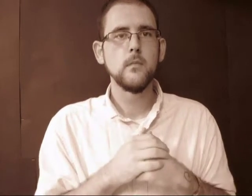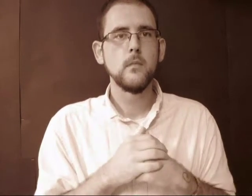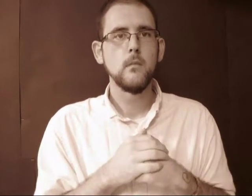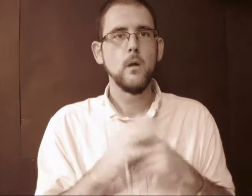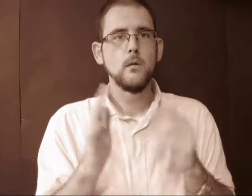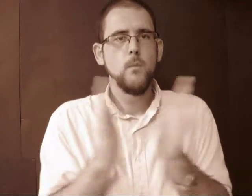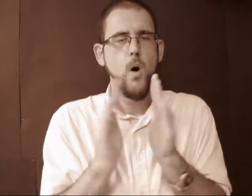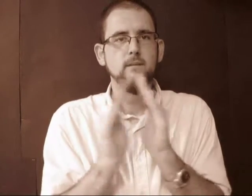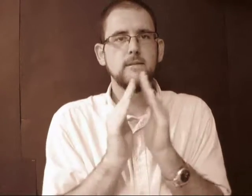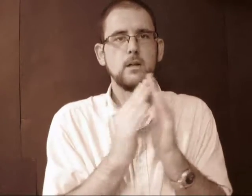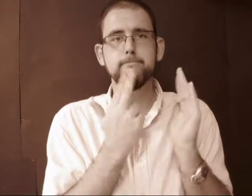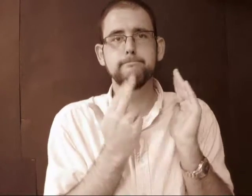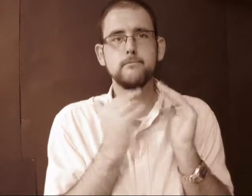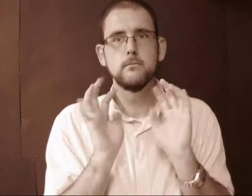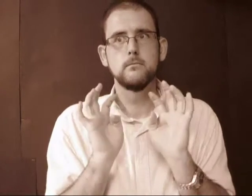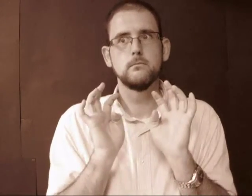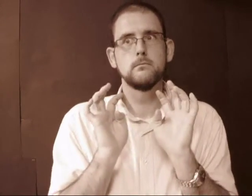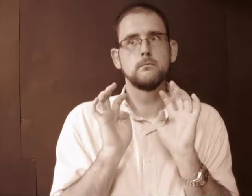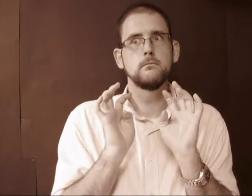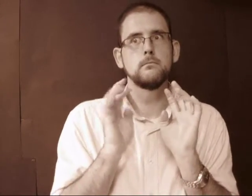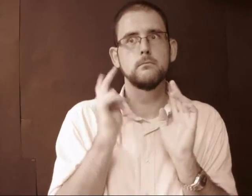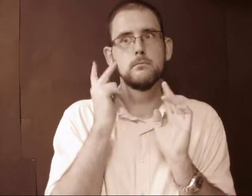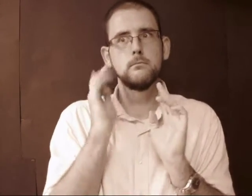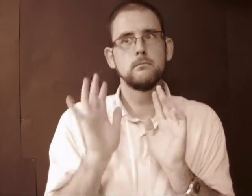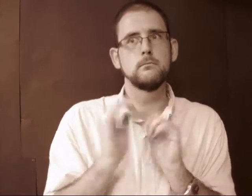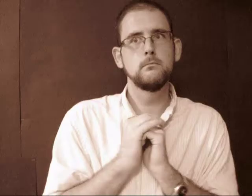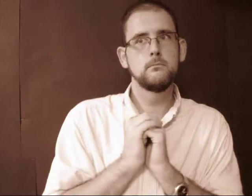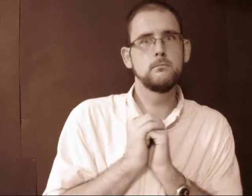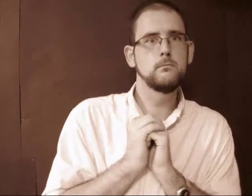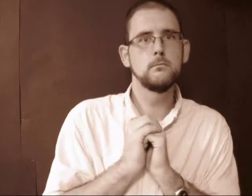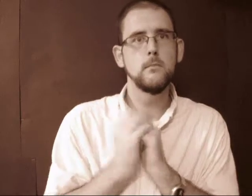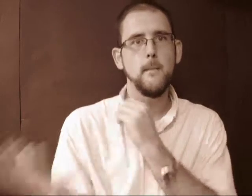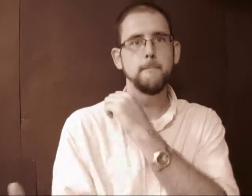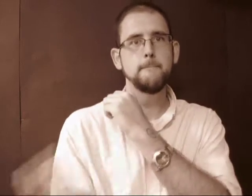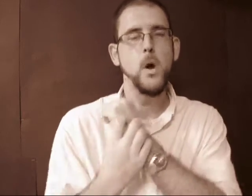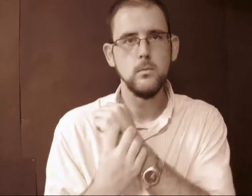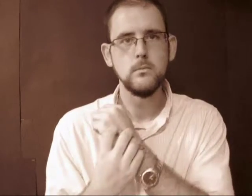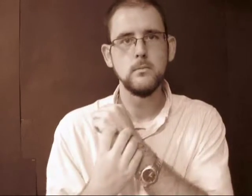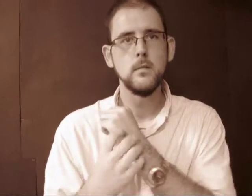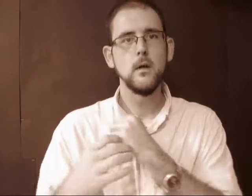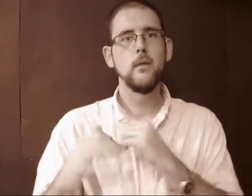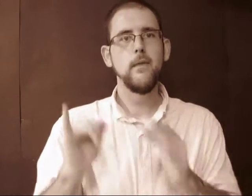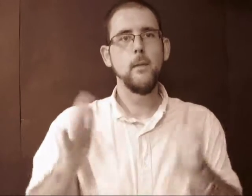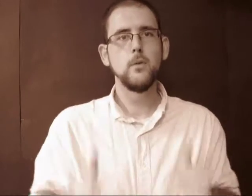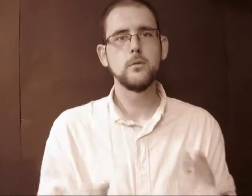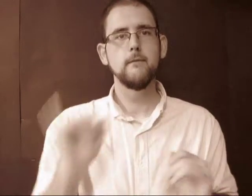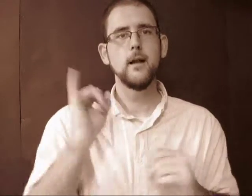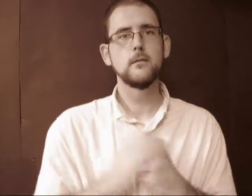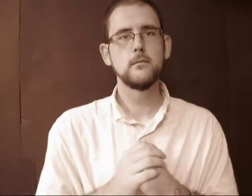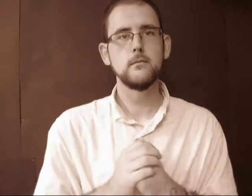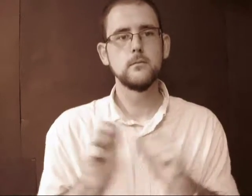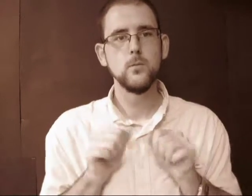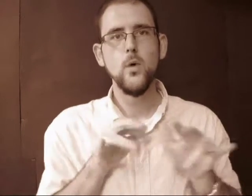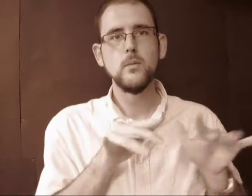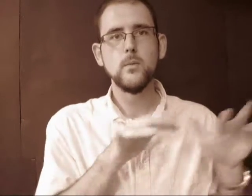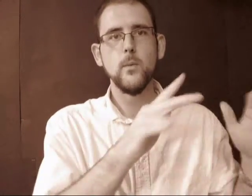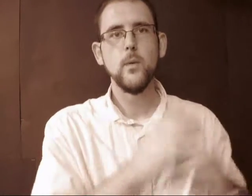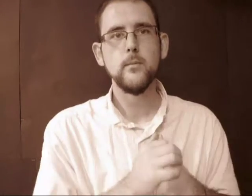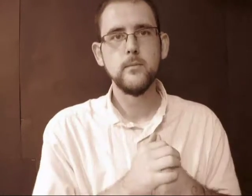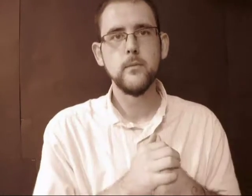It terrorized a small village, until someone got bitten, became infected, and the infection started to spread.